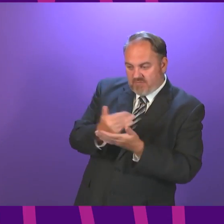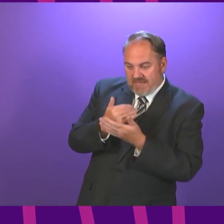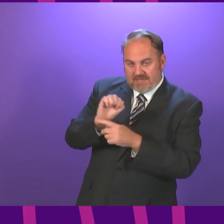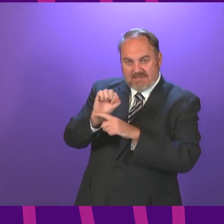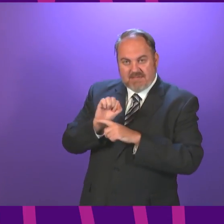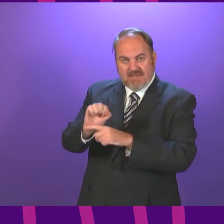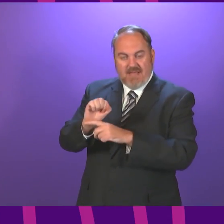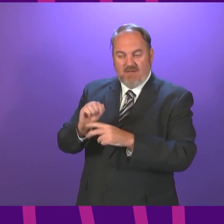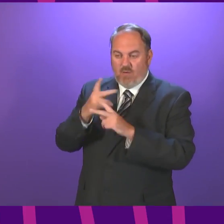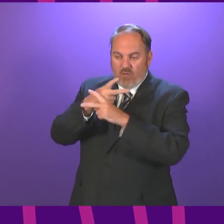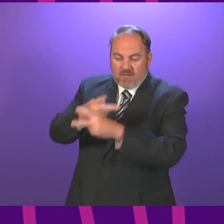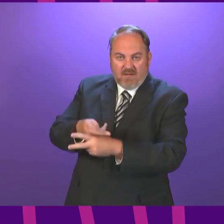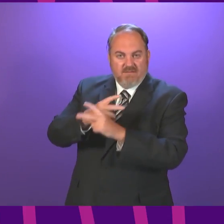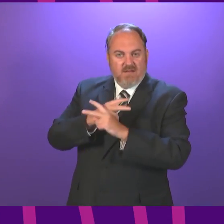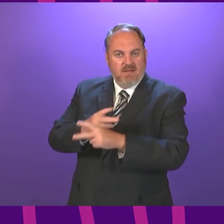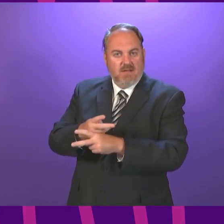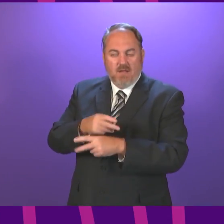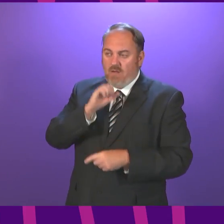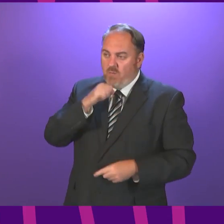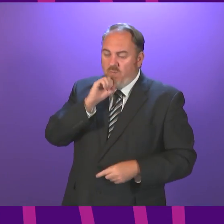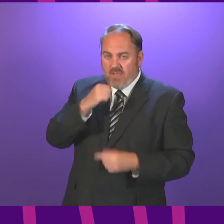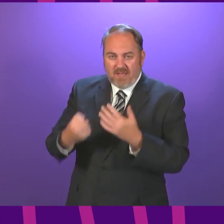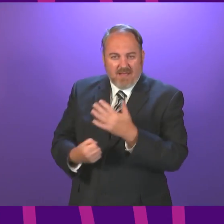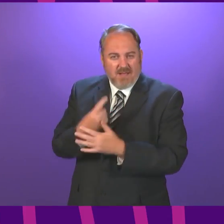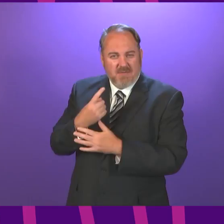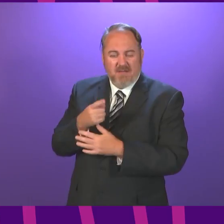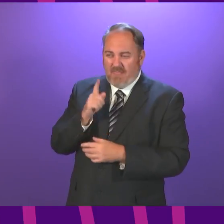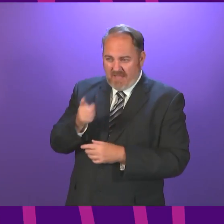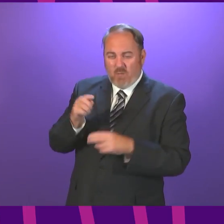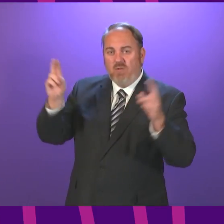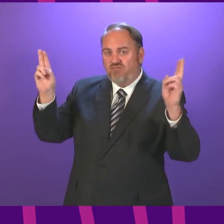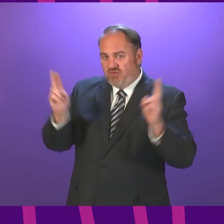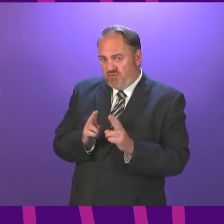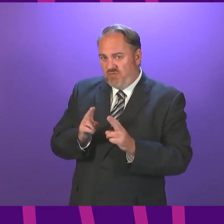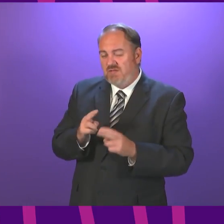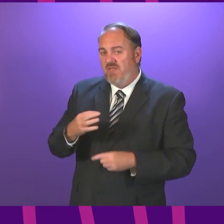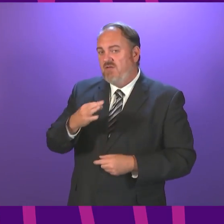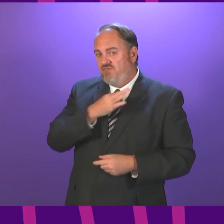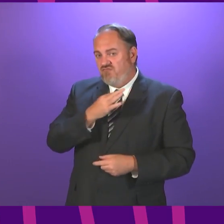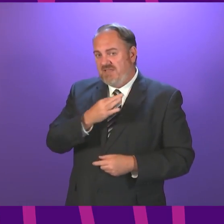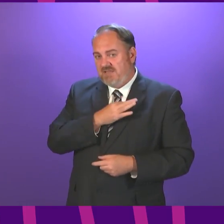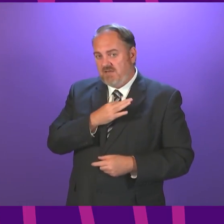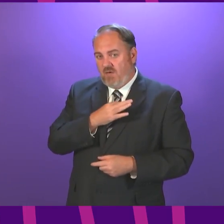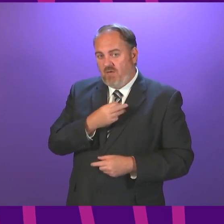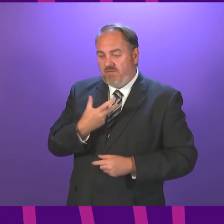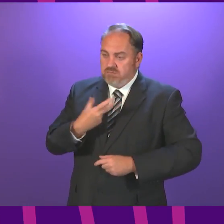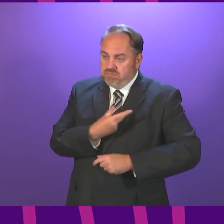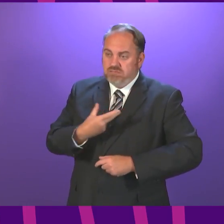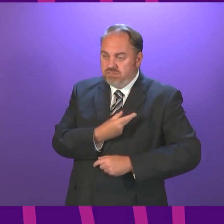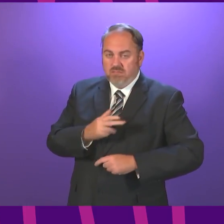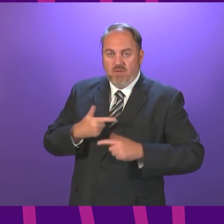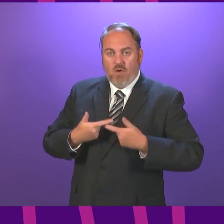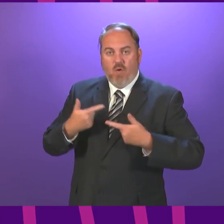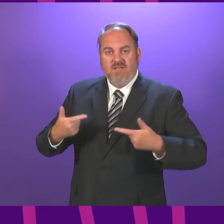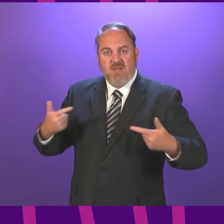safe consumption rooms as part of wider harm-reduction strategy and treatment options?